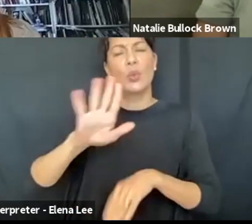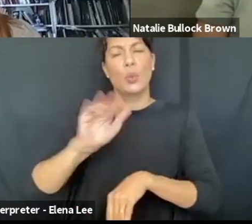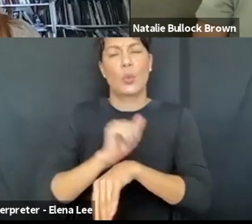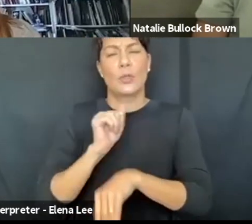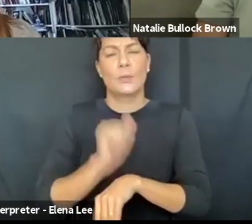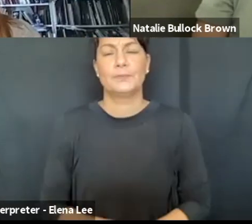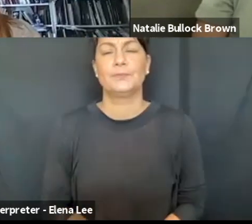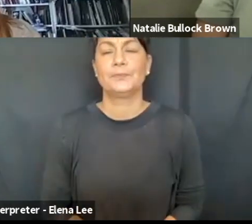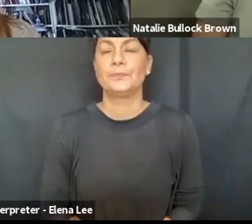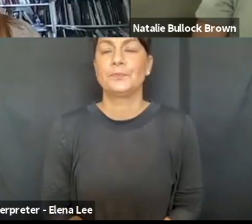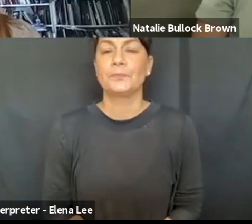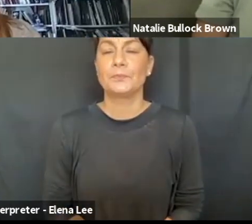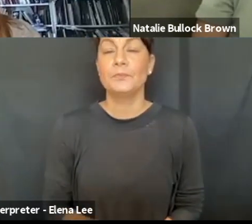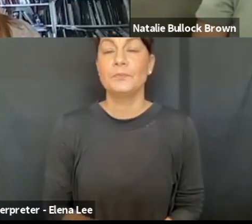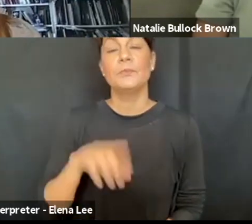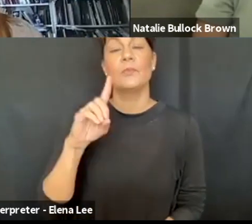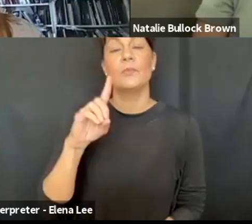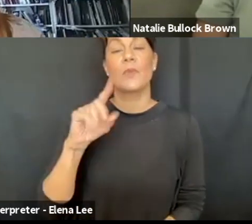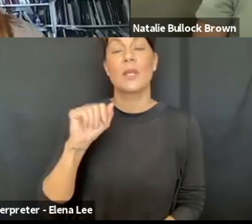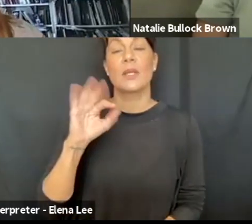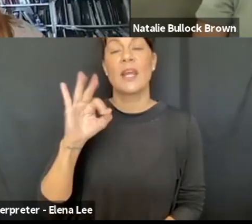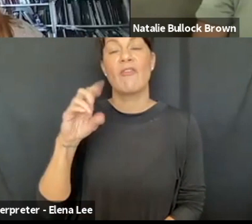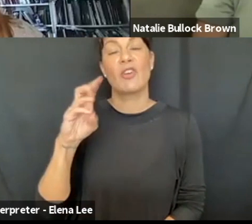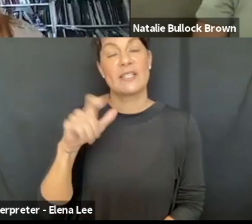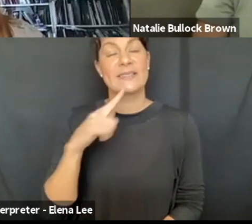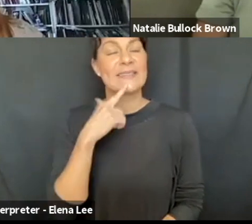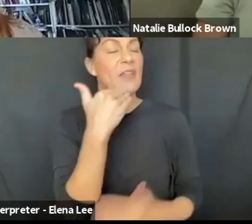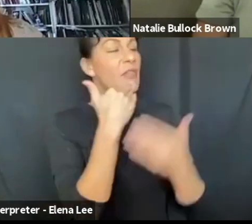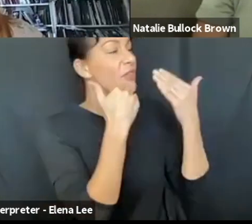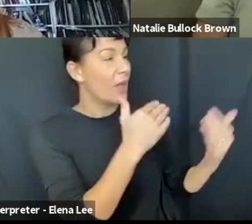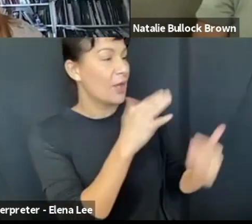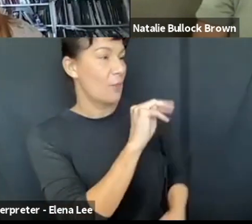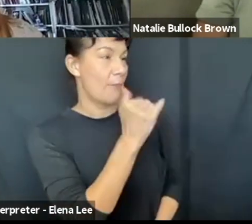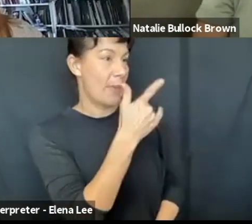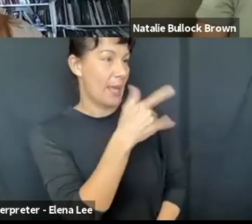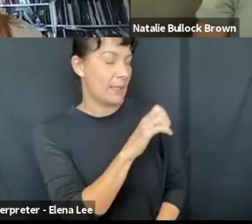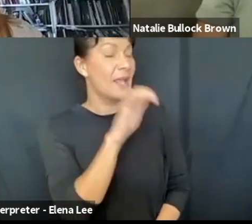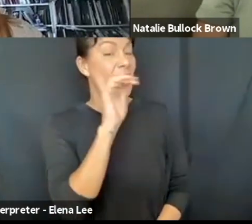Thank you, Maggie. Yeah, that research is incredible.